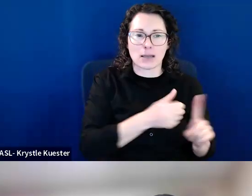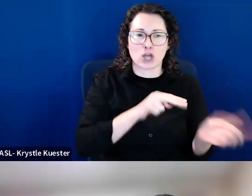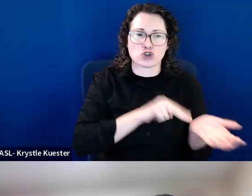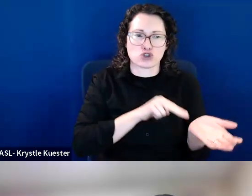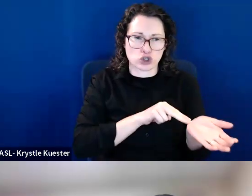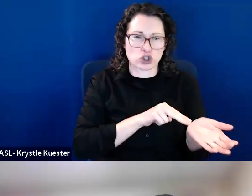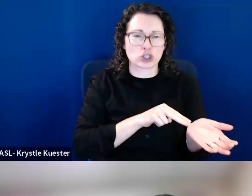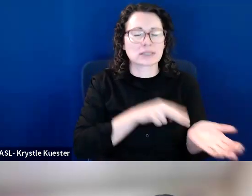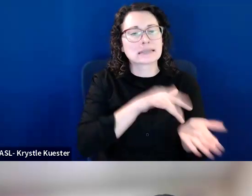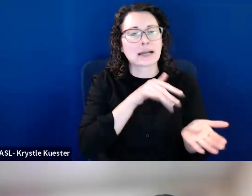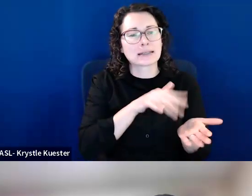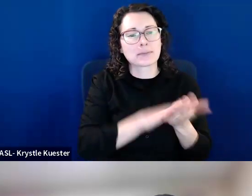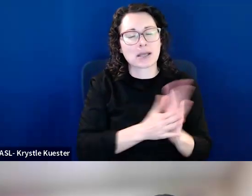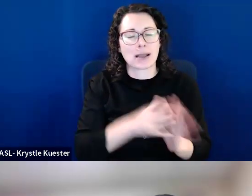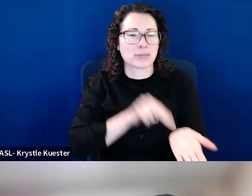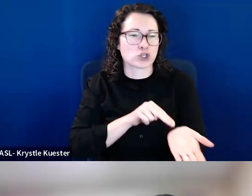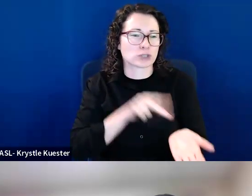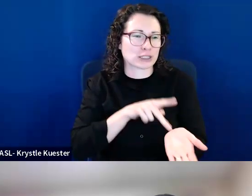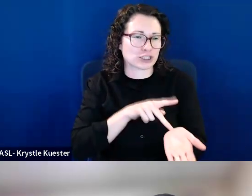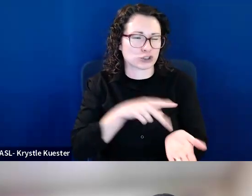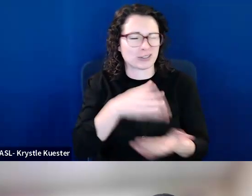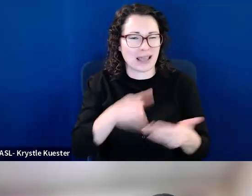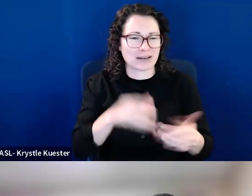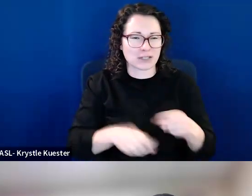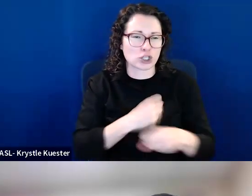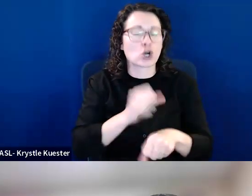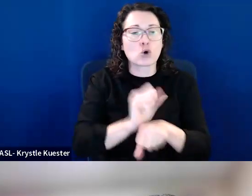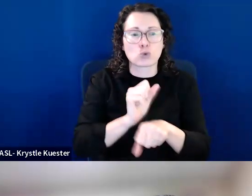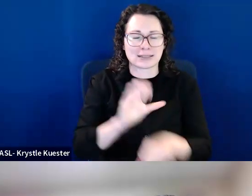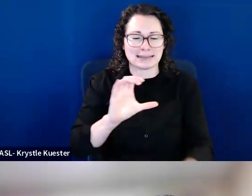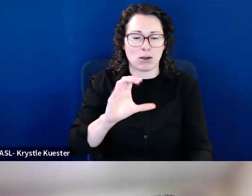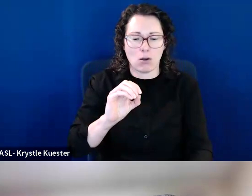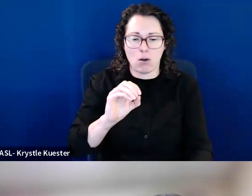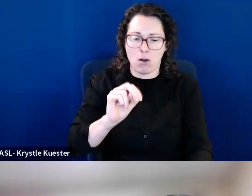a nurse practitioner by the end of this year and he works in an oncology clinic and he is thinking